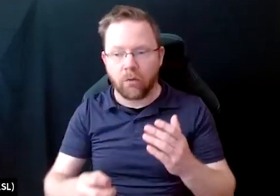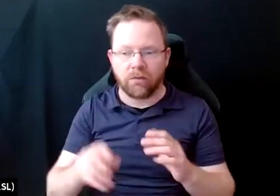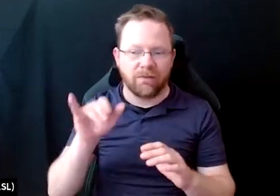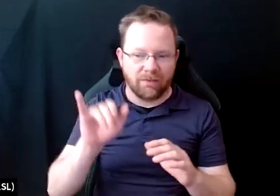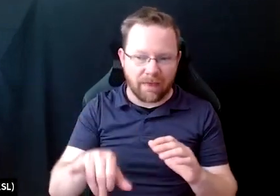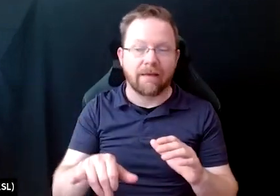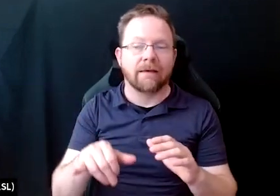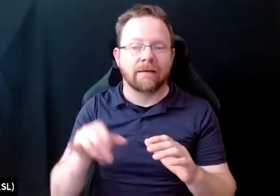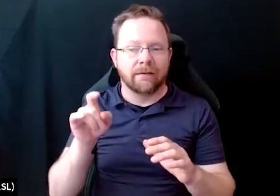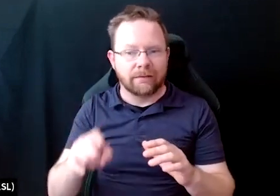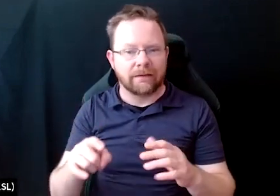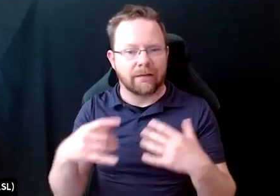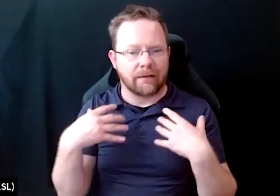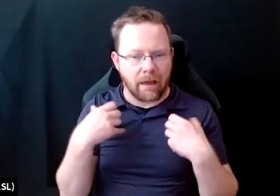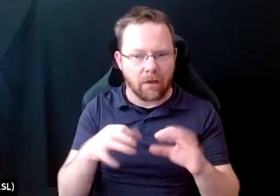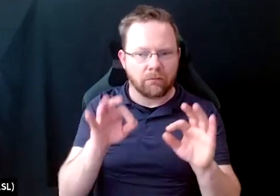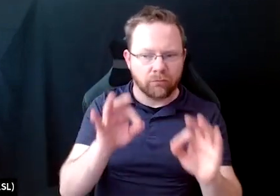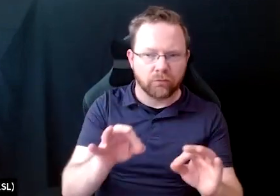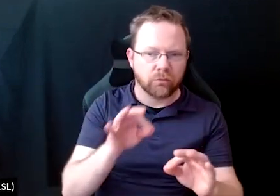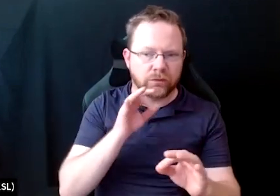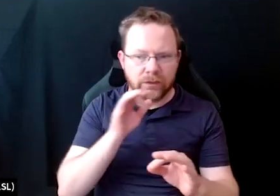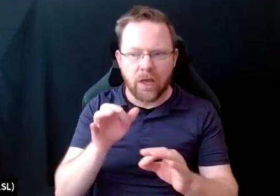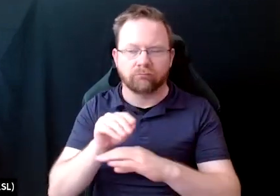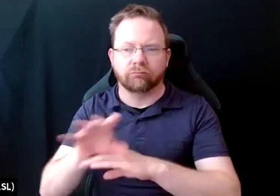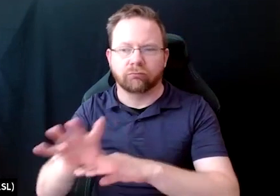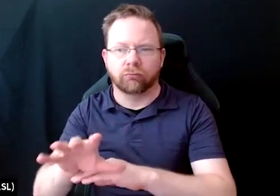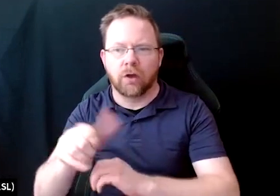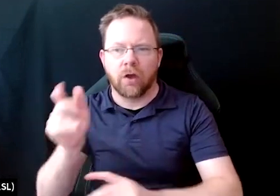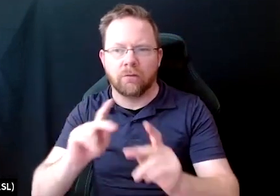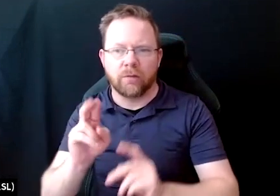enough health to not pose a risk to everybody else. This is interesting.